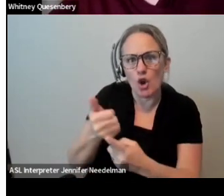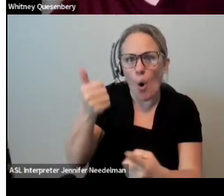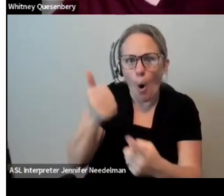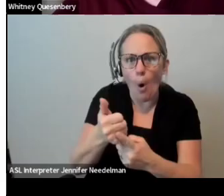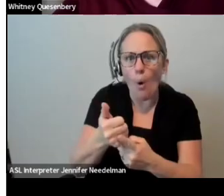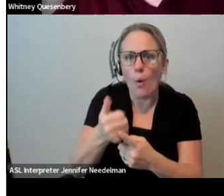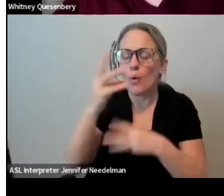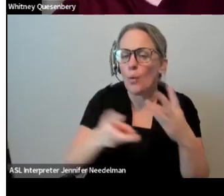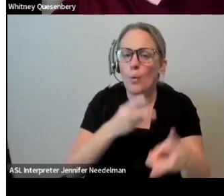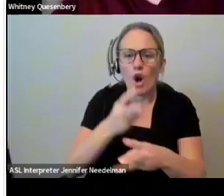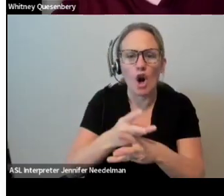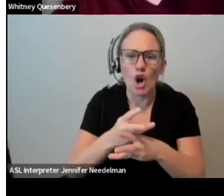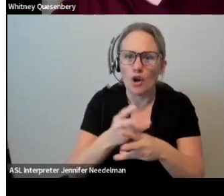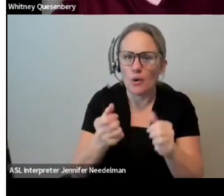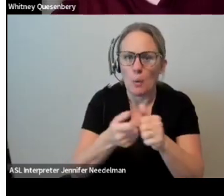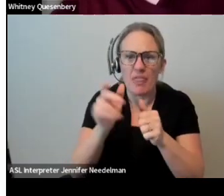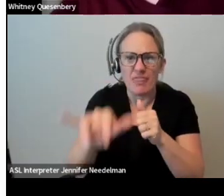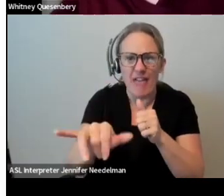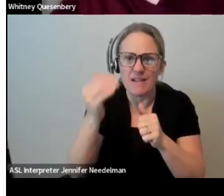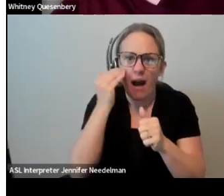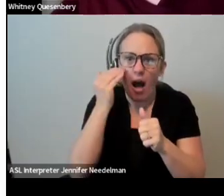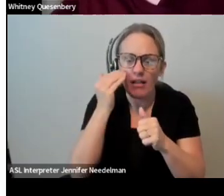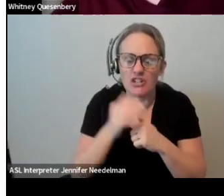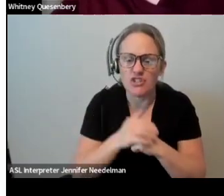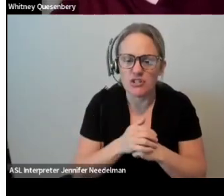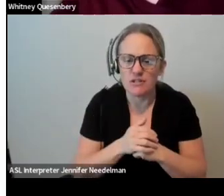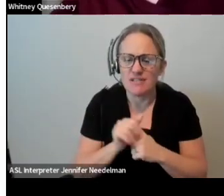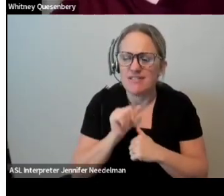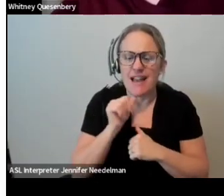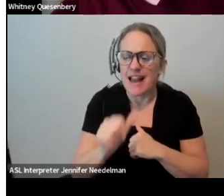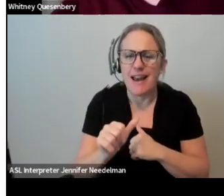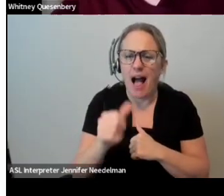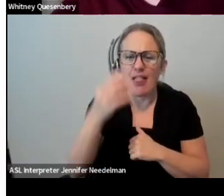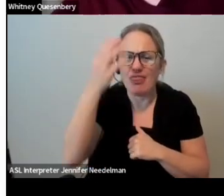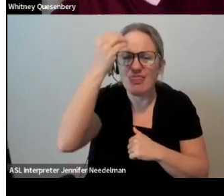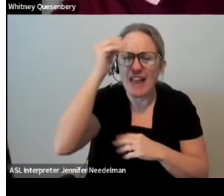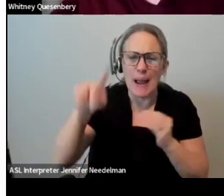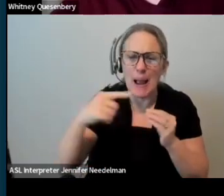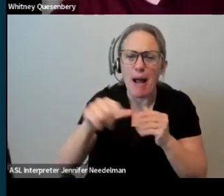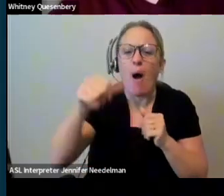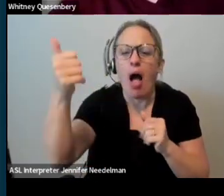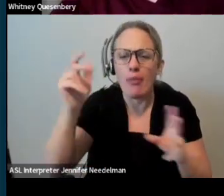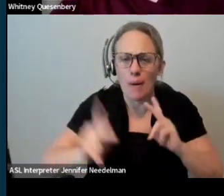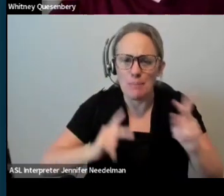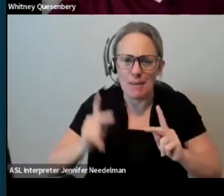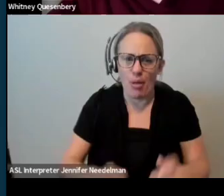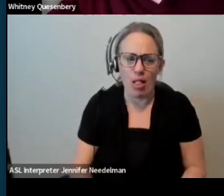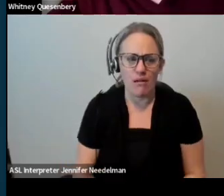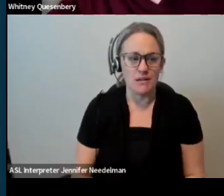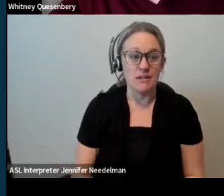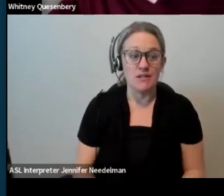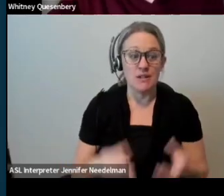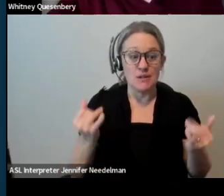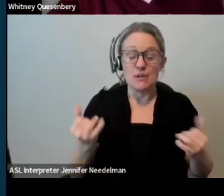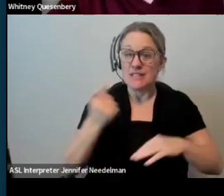world about that and not think about people even when you mean to. So what we're gonna do today is in kind